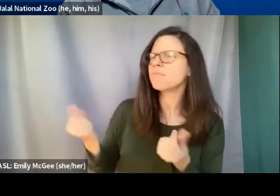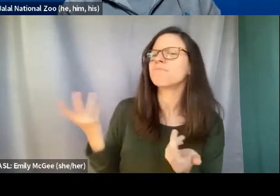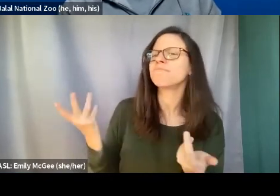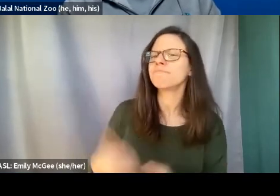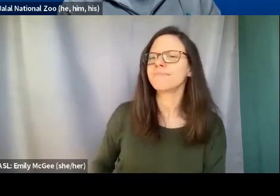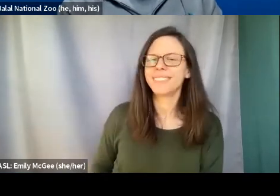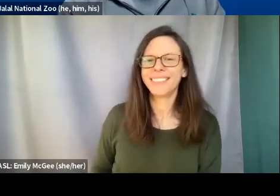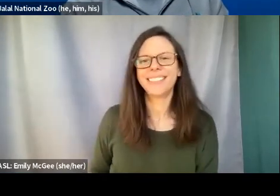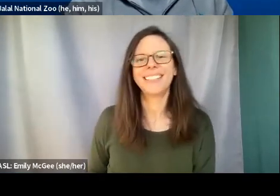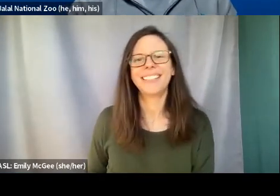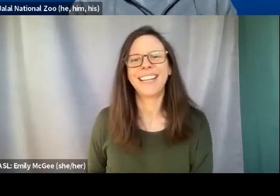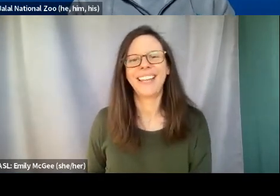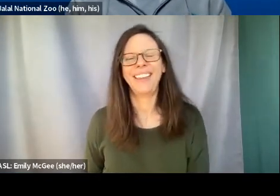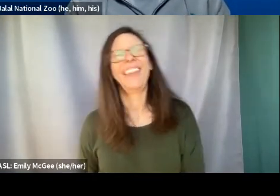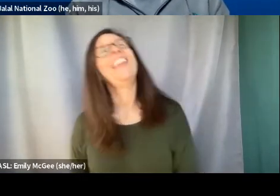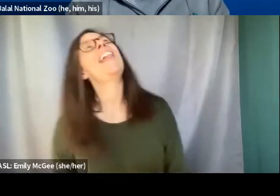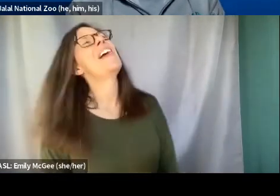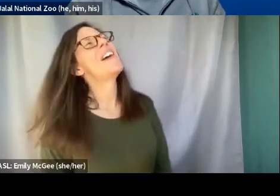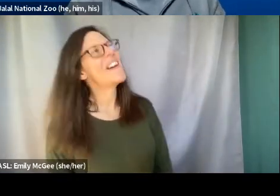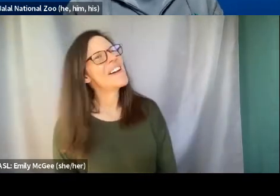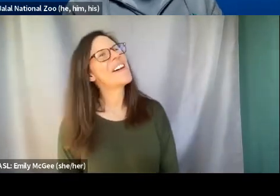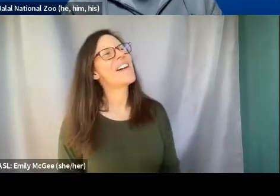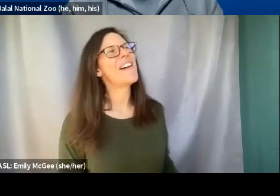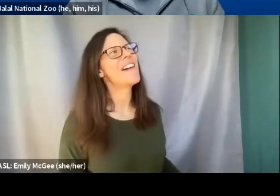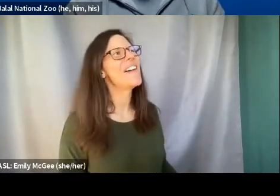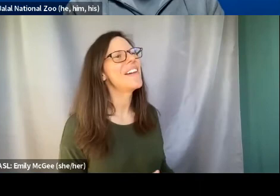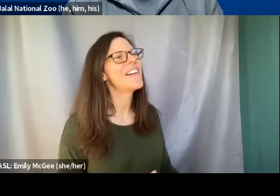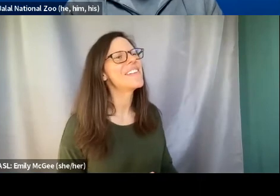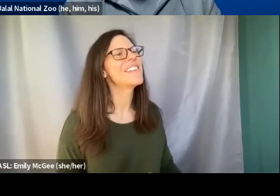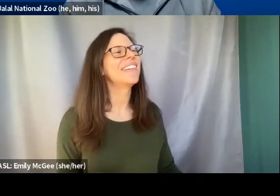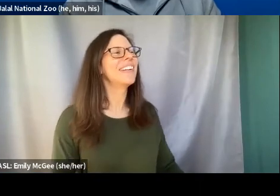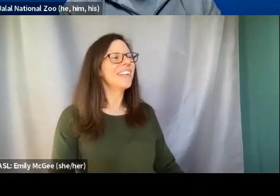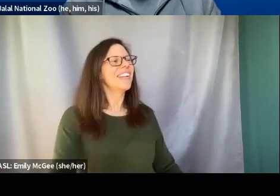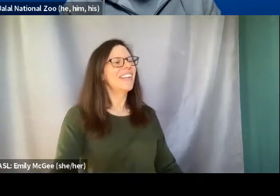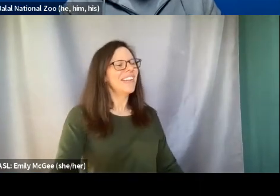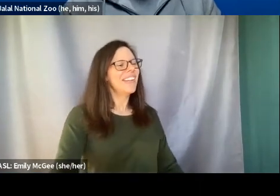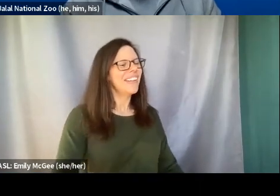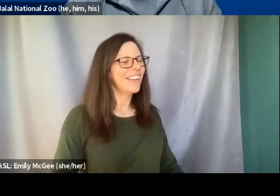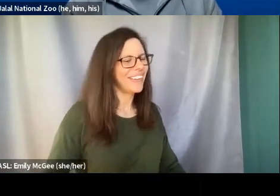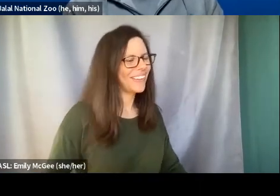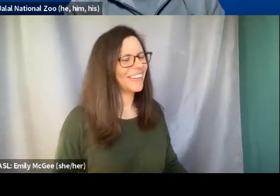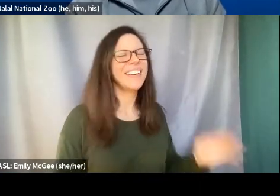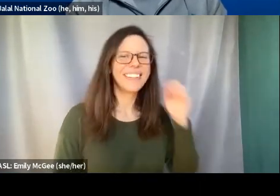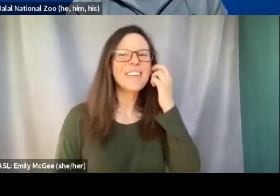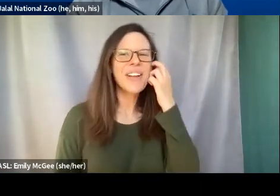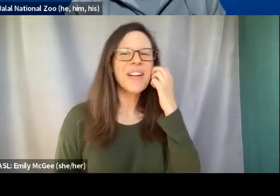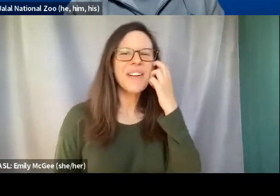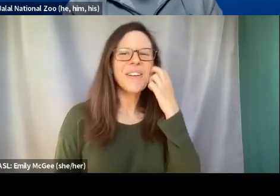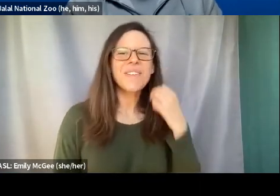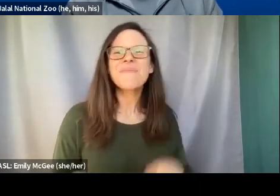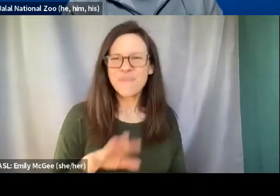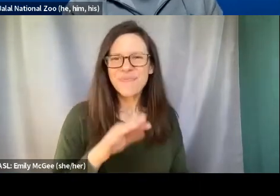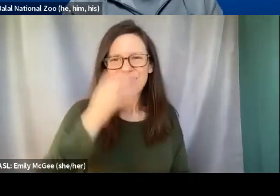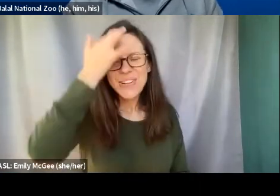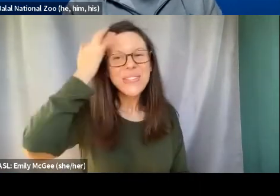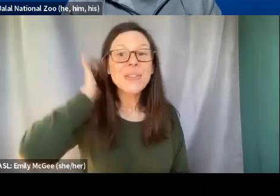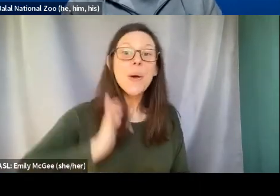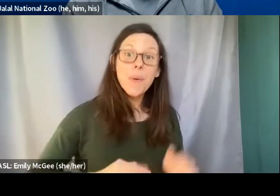Jalal: Oh we had, we have uh, we had to build a jump barrier for one of the sea lions.